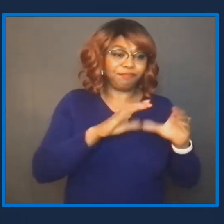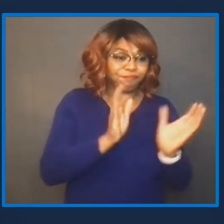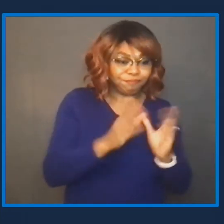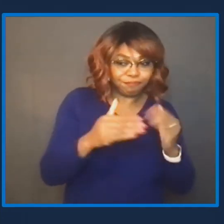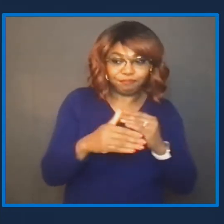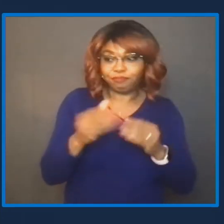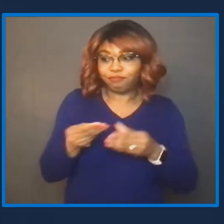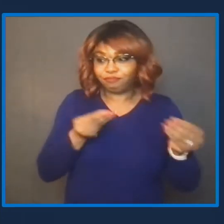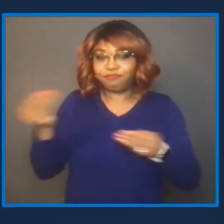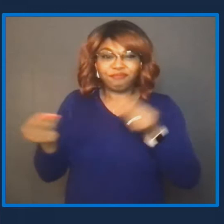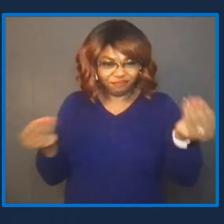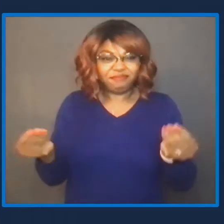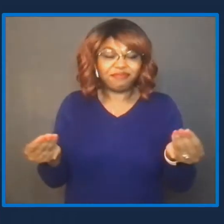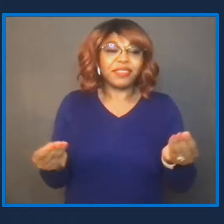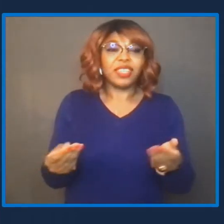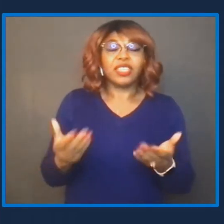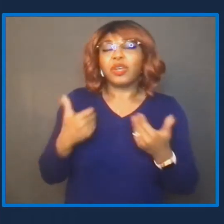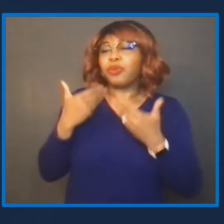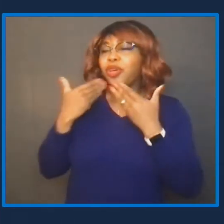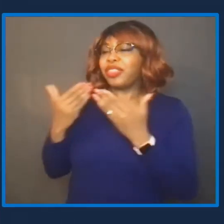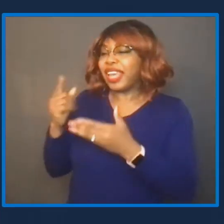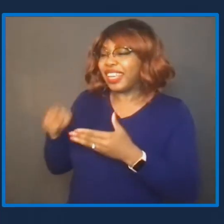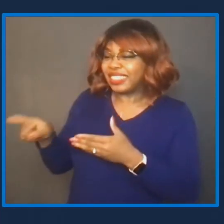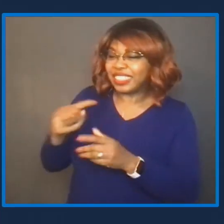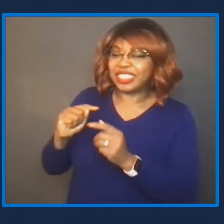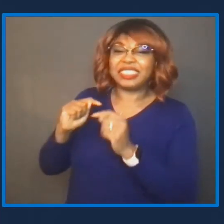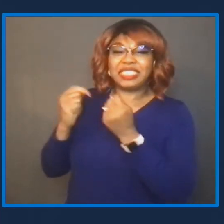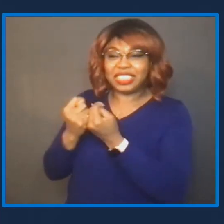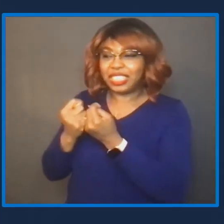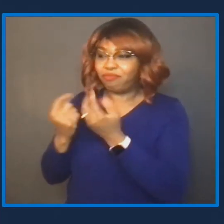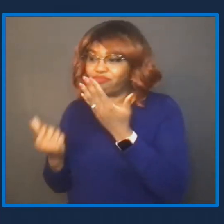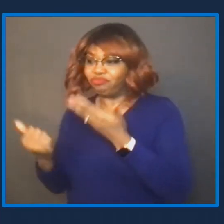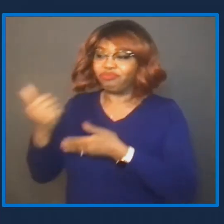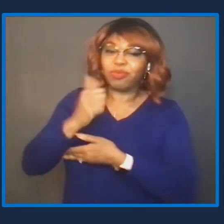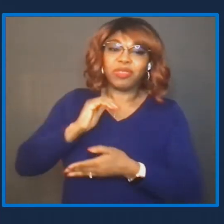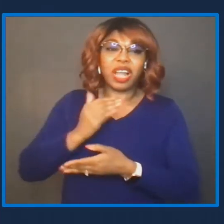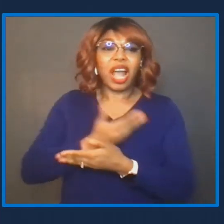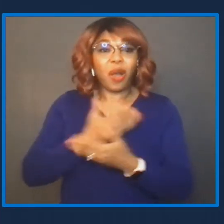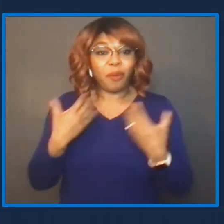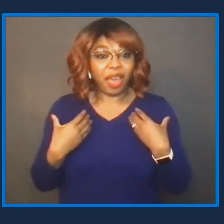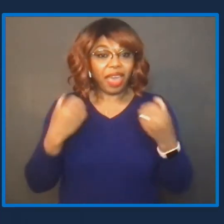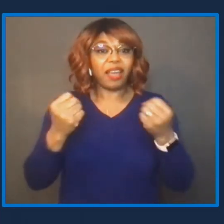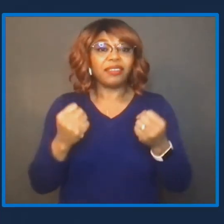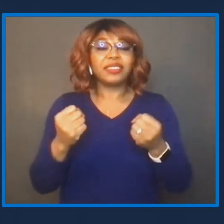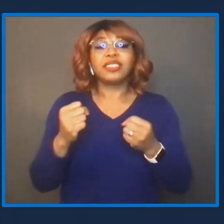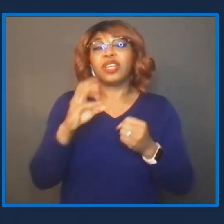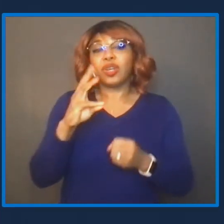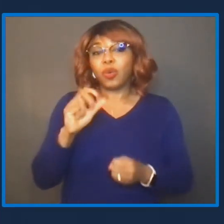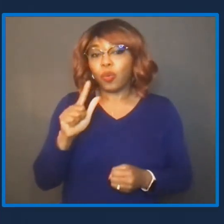for really prioritizing our health and wellness and safety during this pandemic.